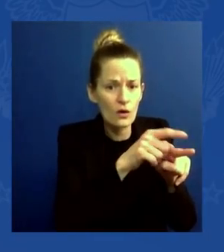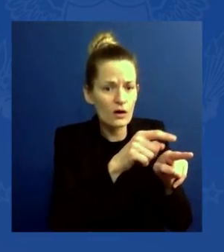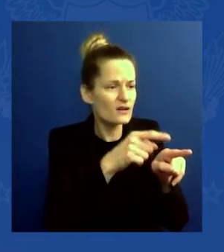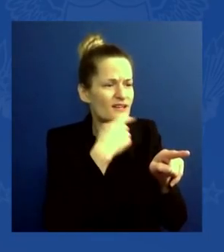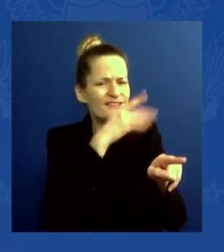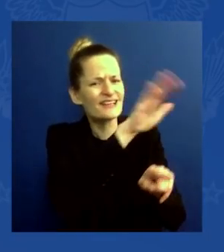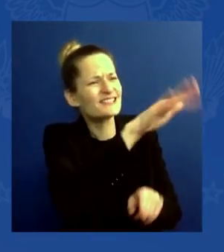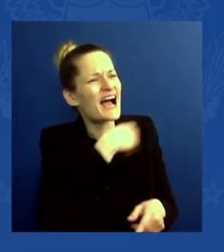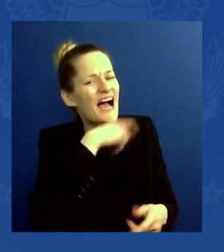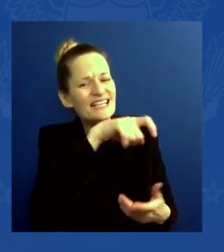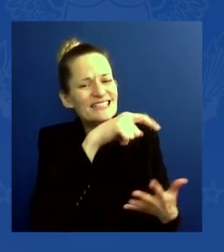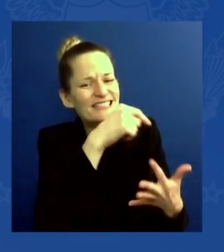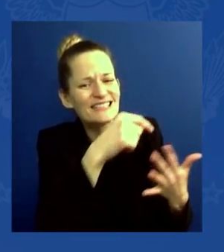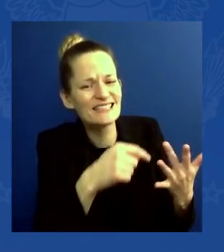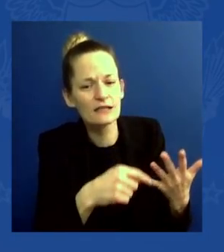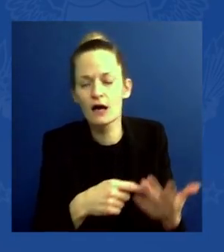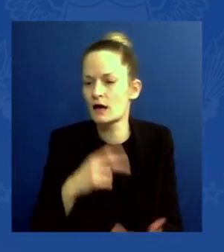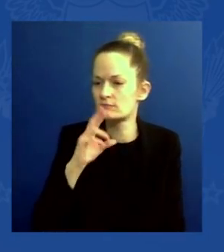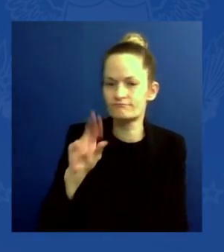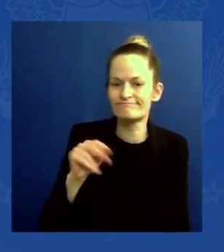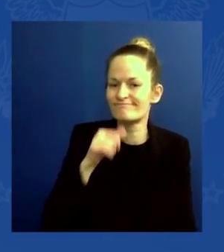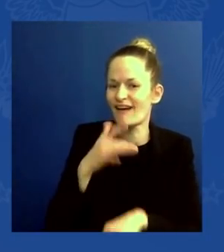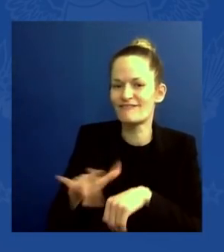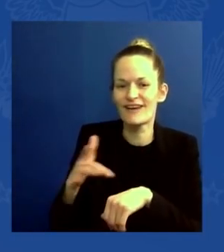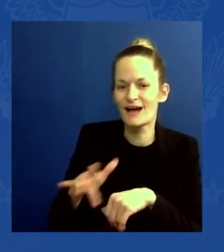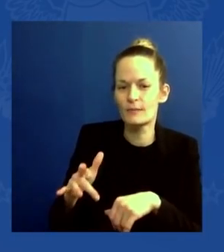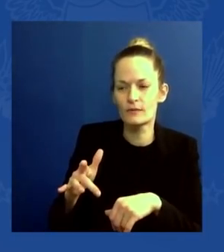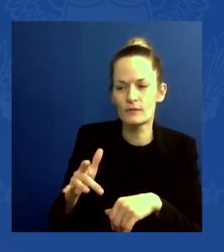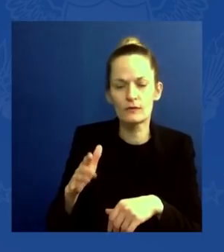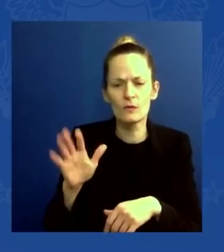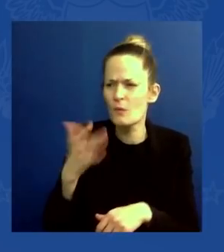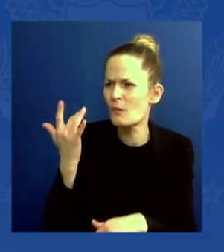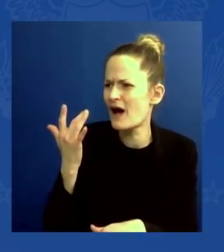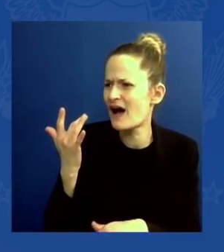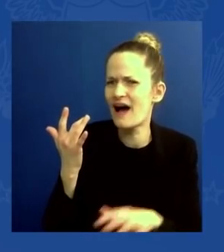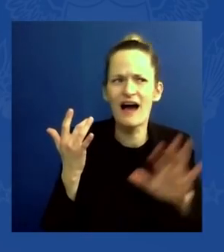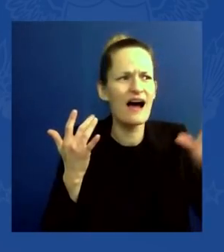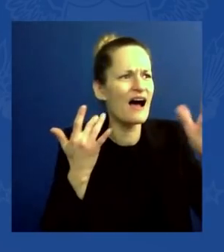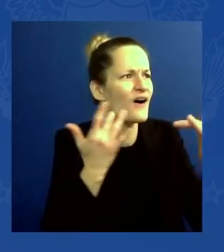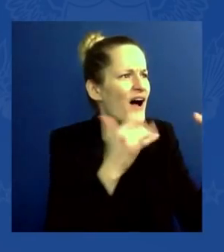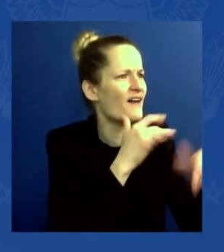They're smart people. But supply chain -- "Well, why is everything backed up?"